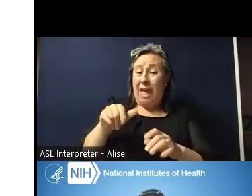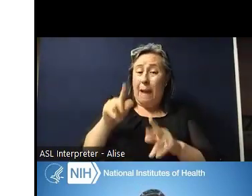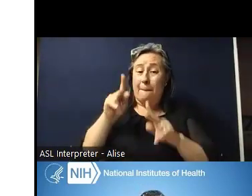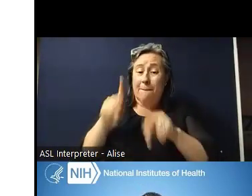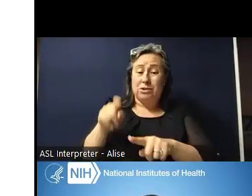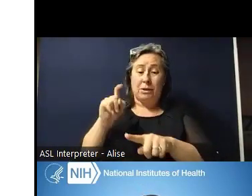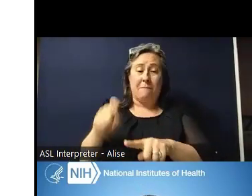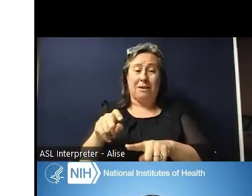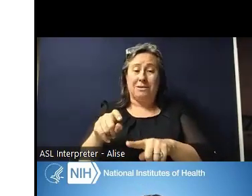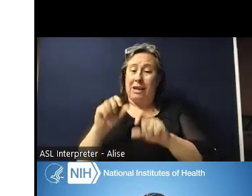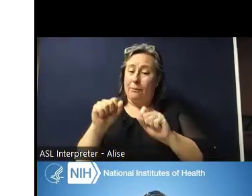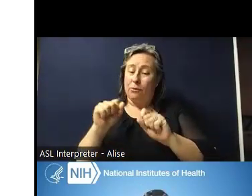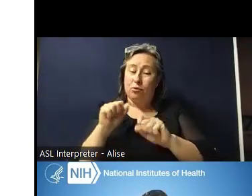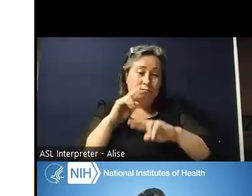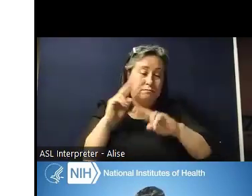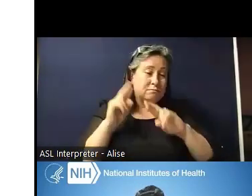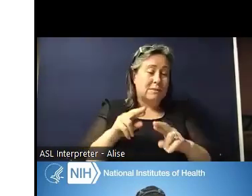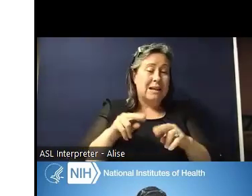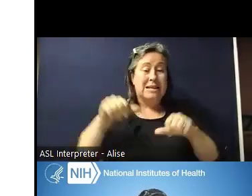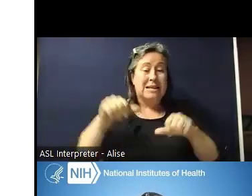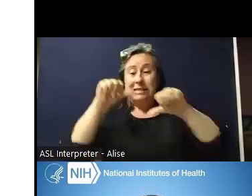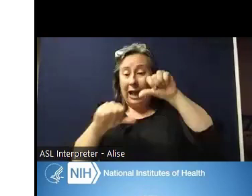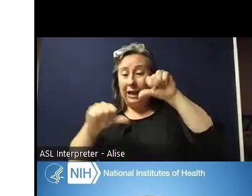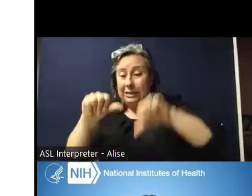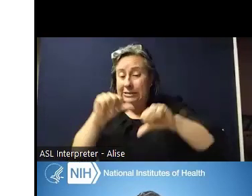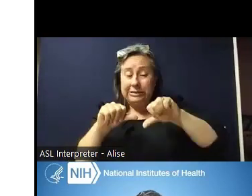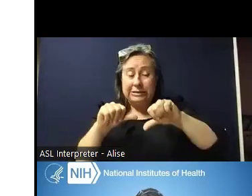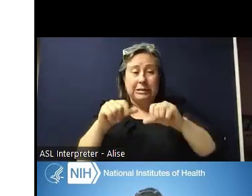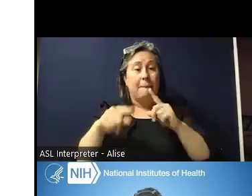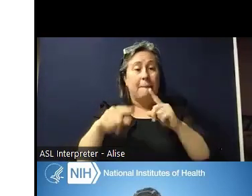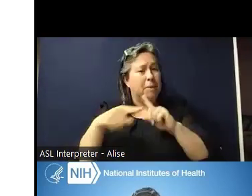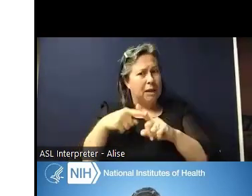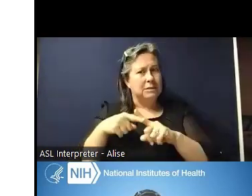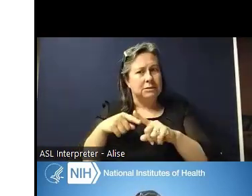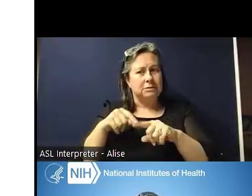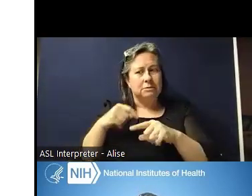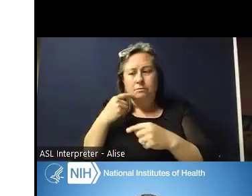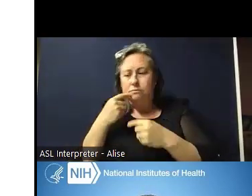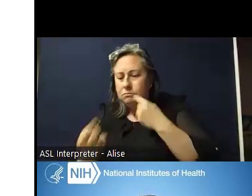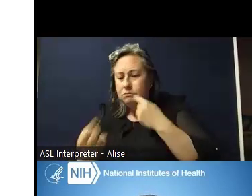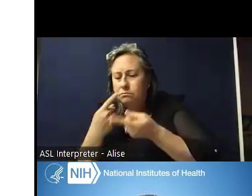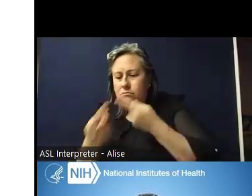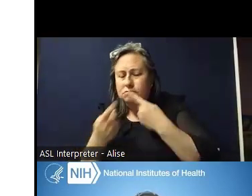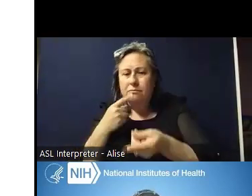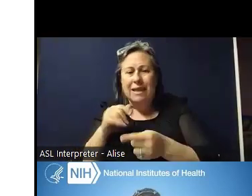the scientific and direct the scientific areas of that project at that sublevel.